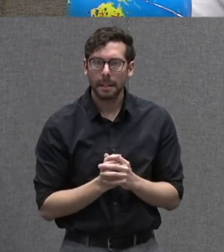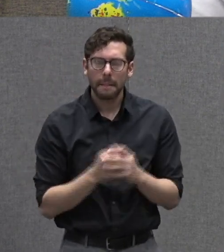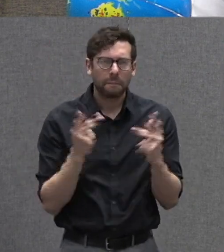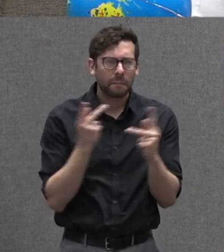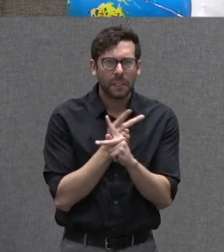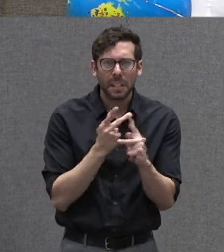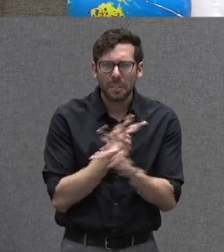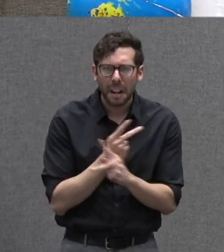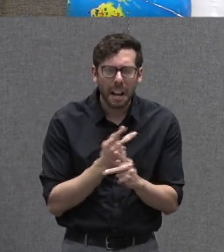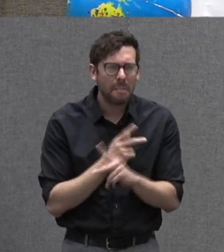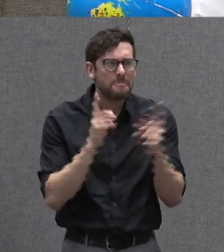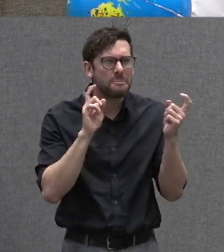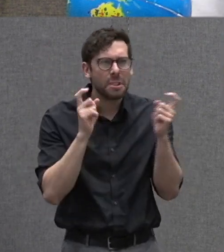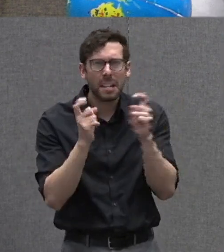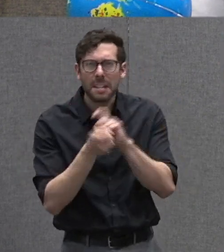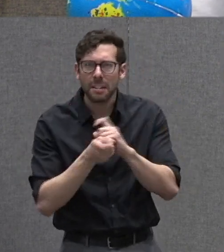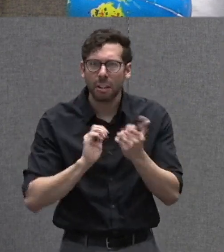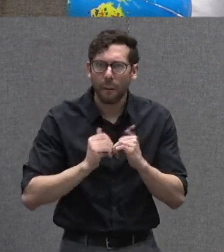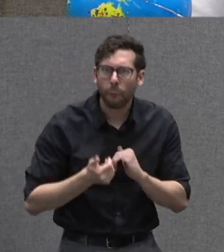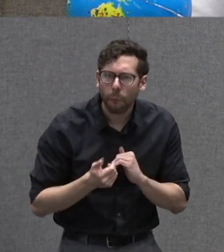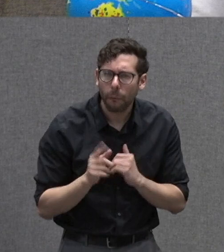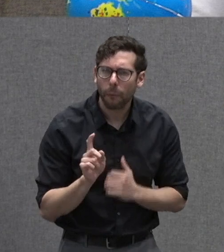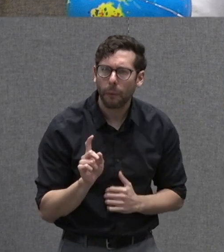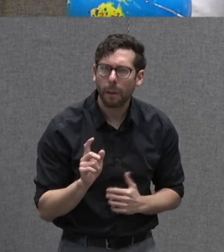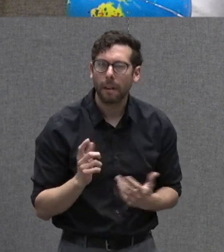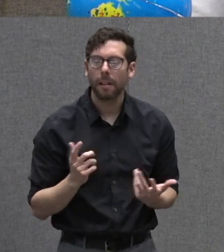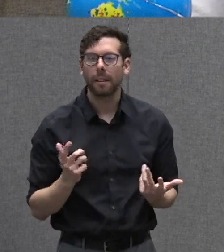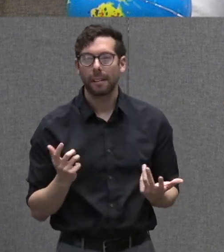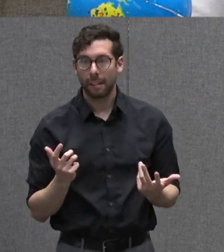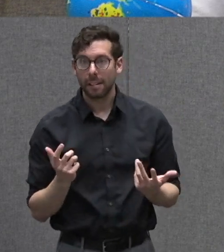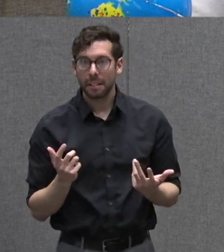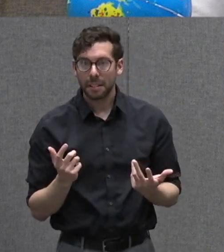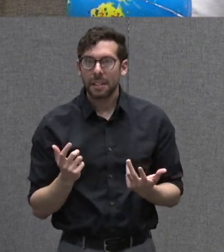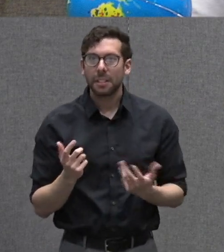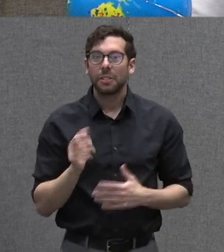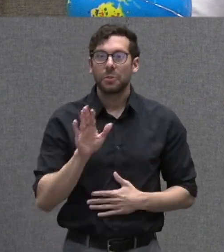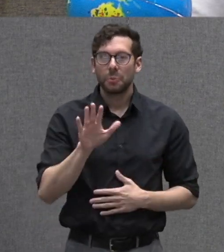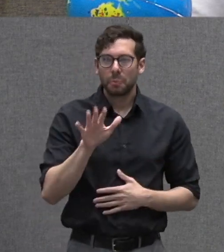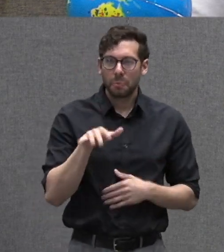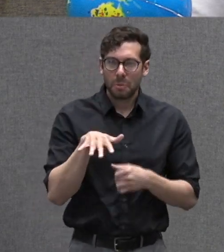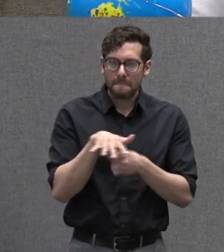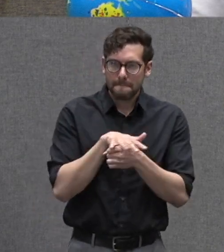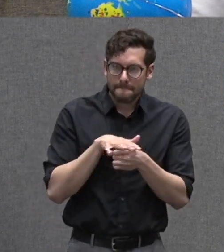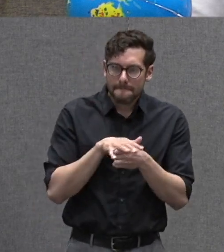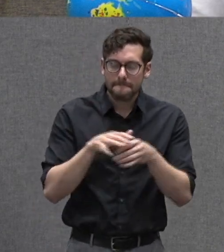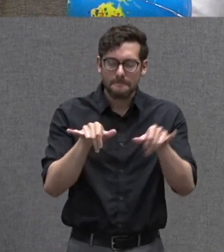So that you could see how things are changing in your yard, what are they growing into?